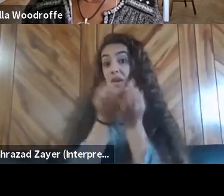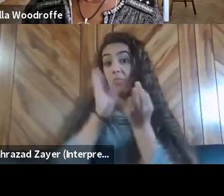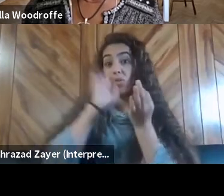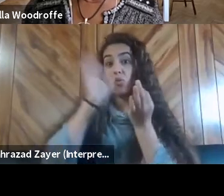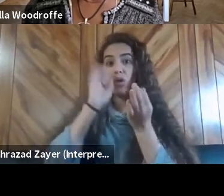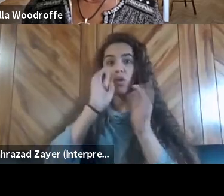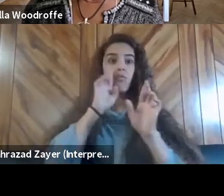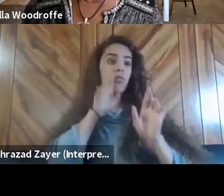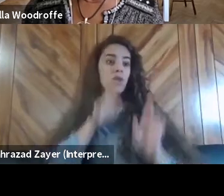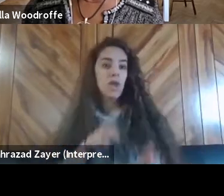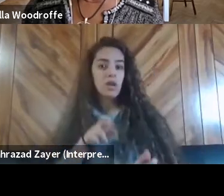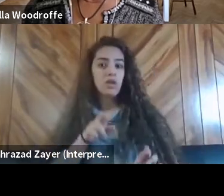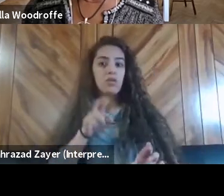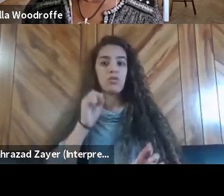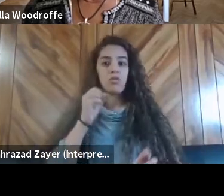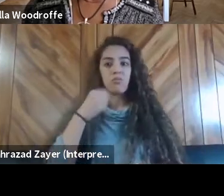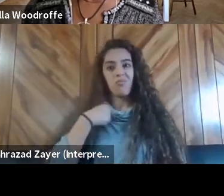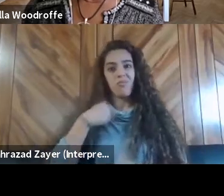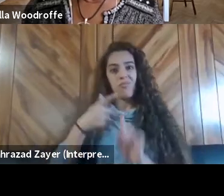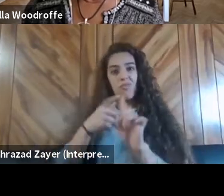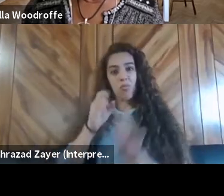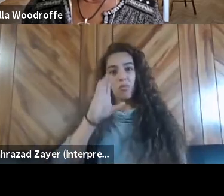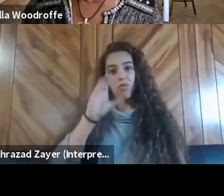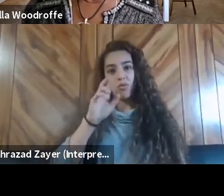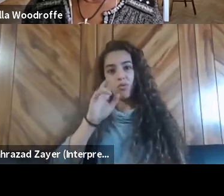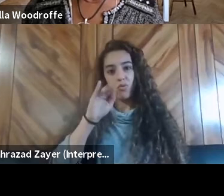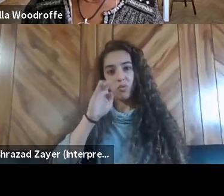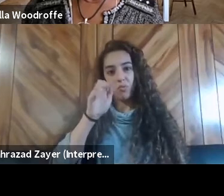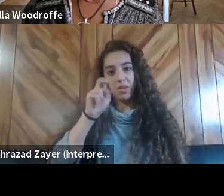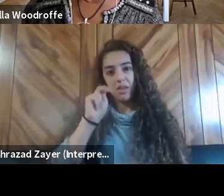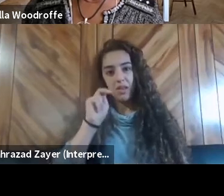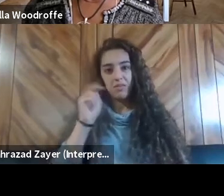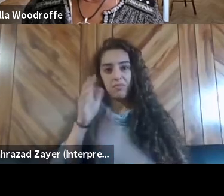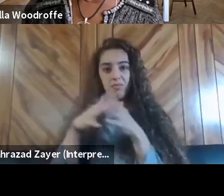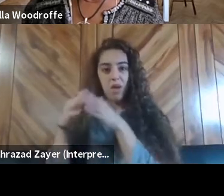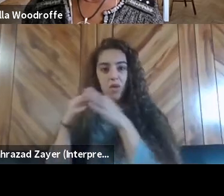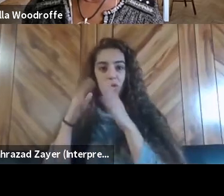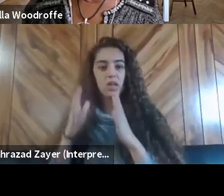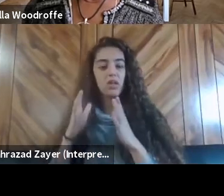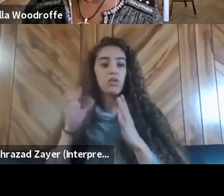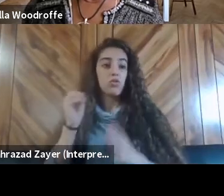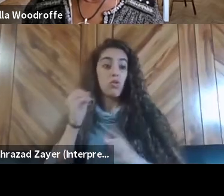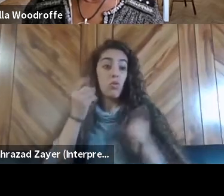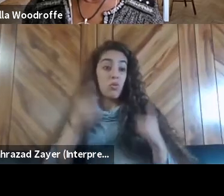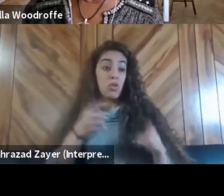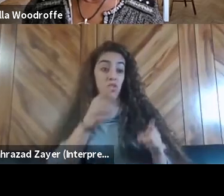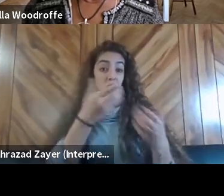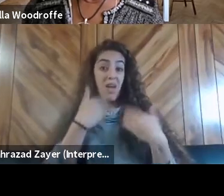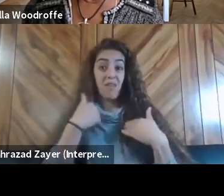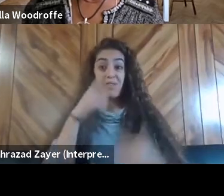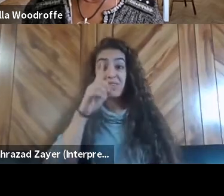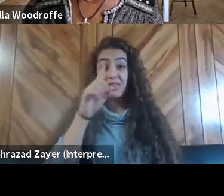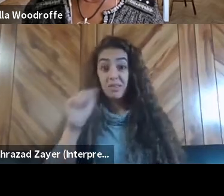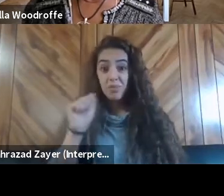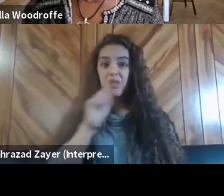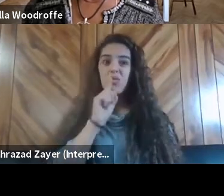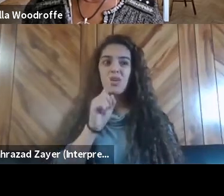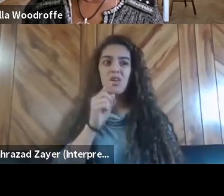I'm a Caribbean American. And so when you have a disability of any kind, there is stigmatism that falls on that within our